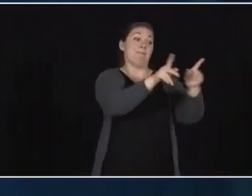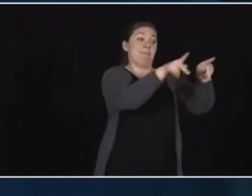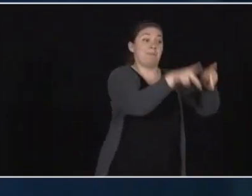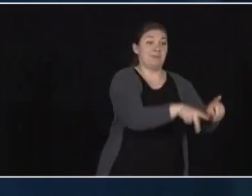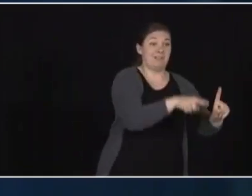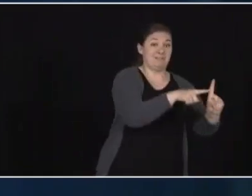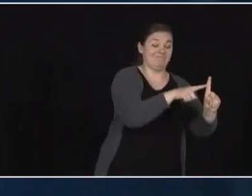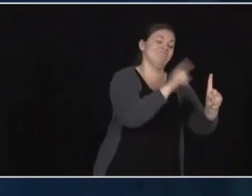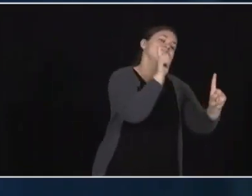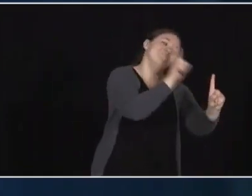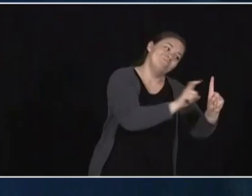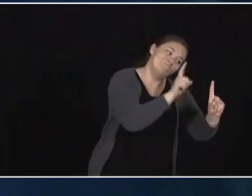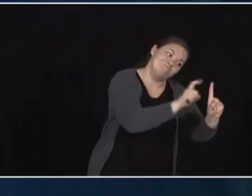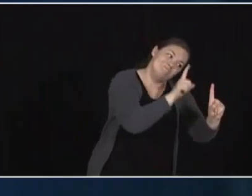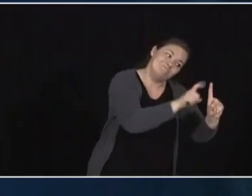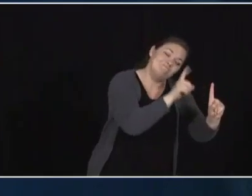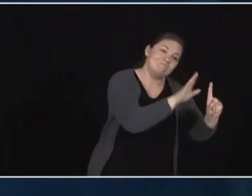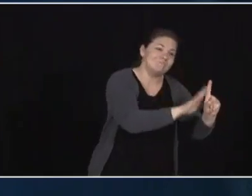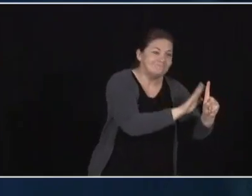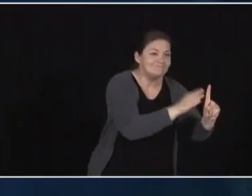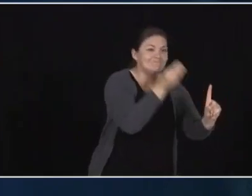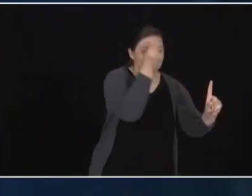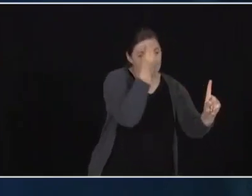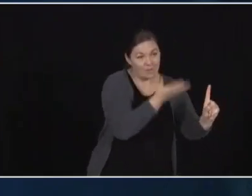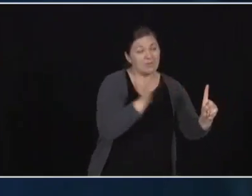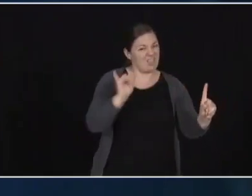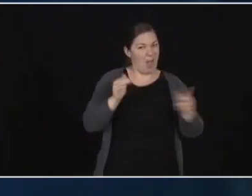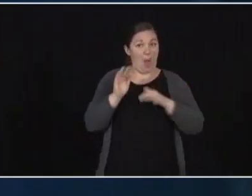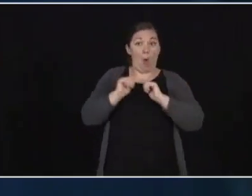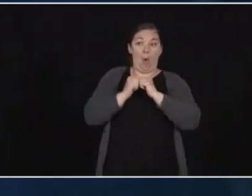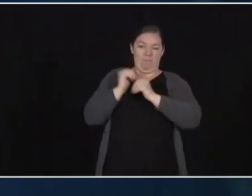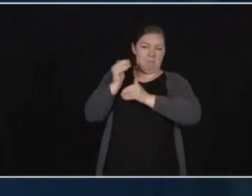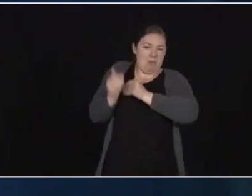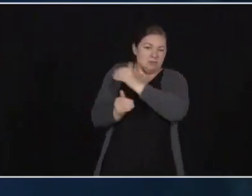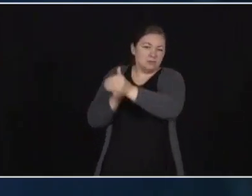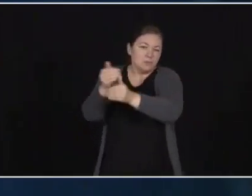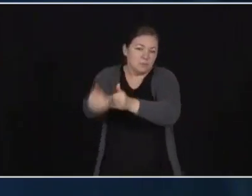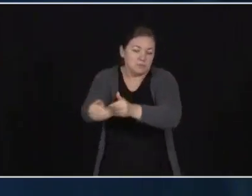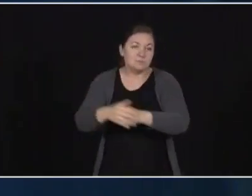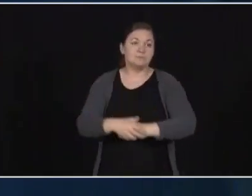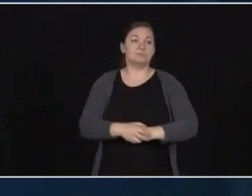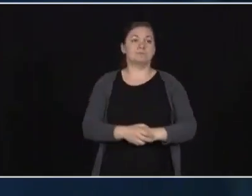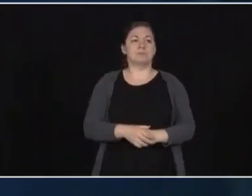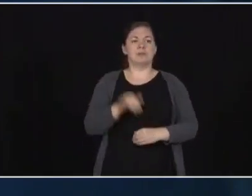buy a staff that are suited with the public health unit. This is fundamental for us to be able to track